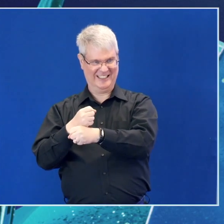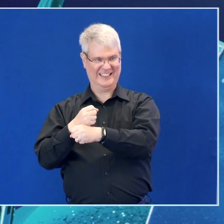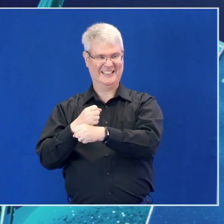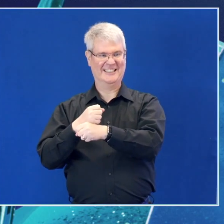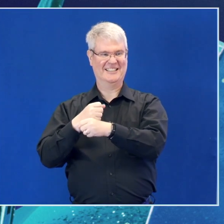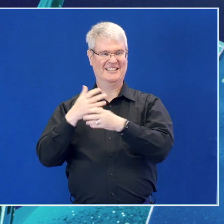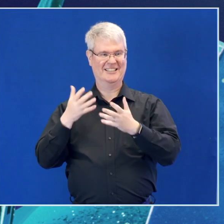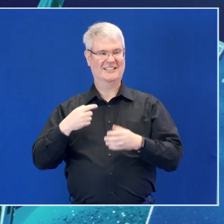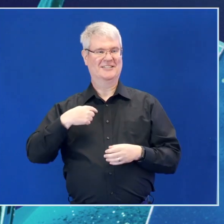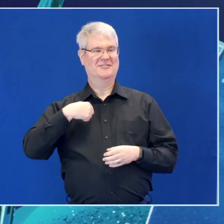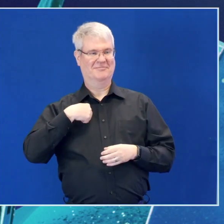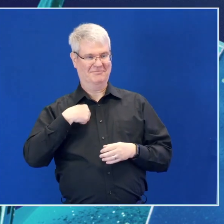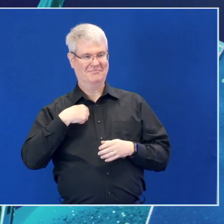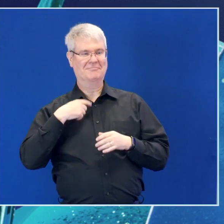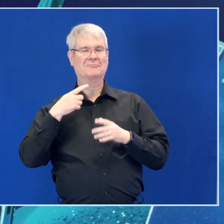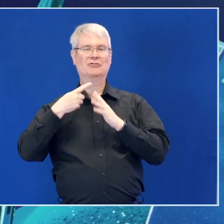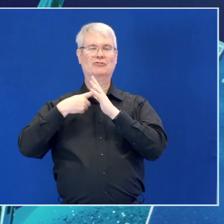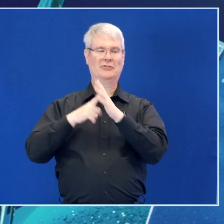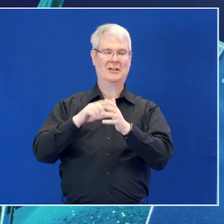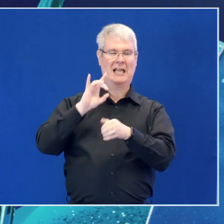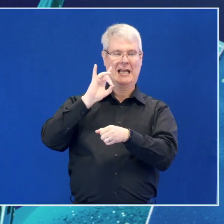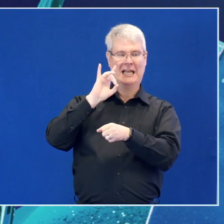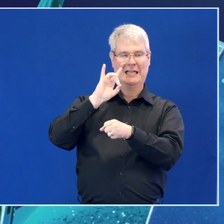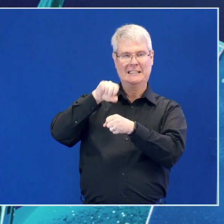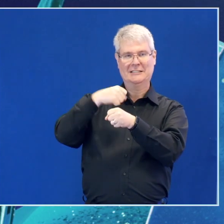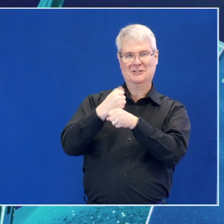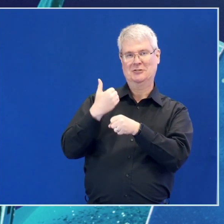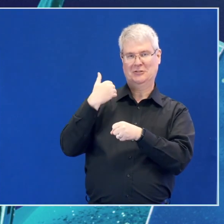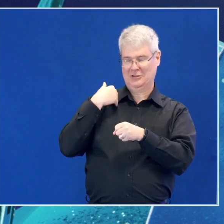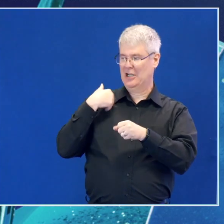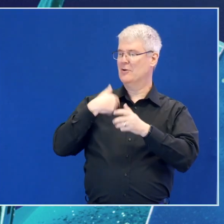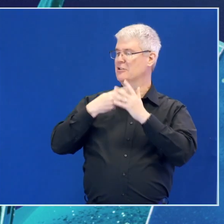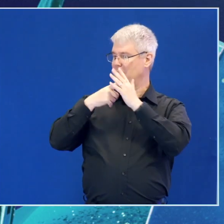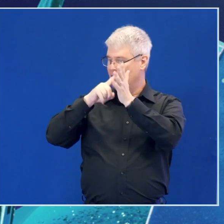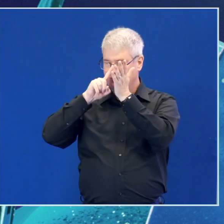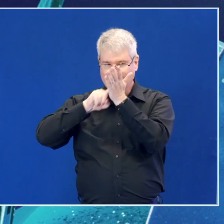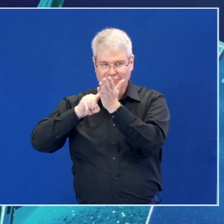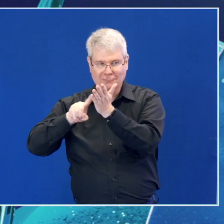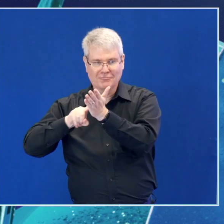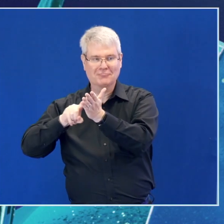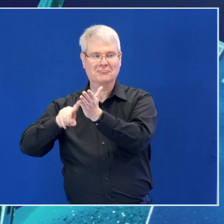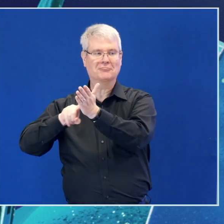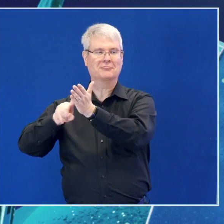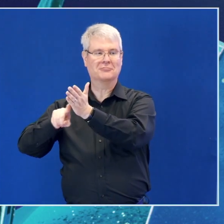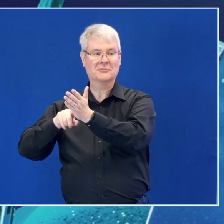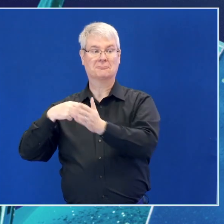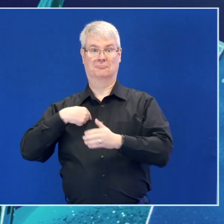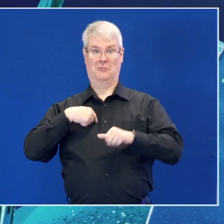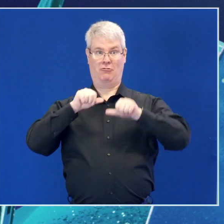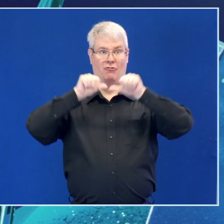into this research as a company. I came to it as I was an architect who wanted to make great spaces that were inclusive